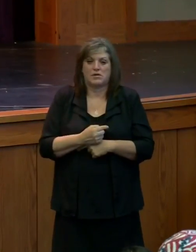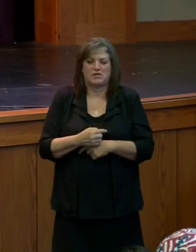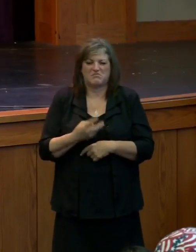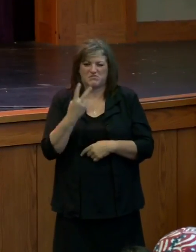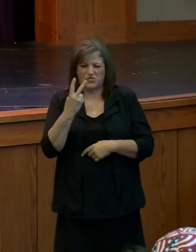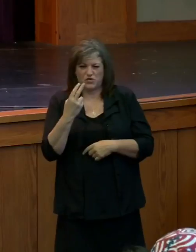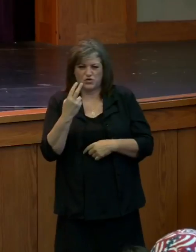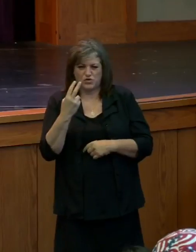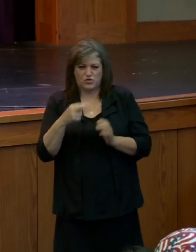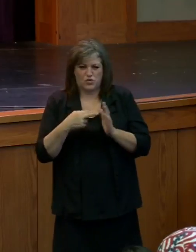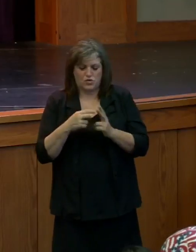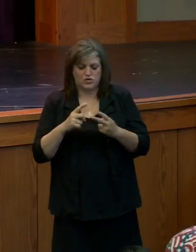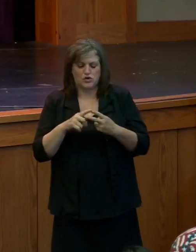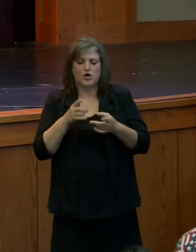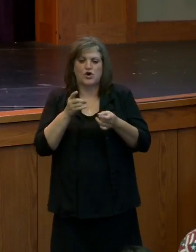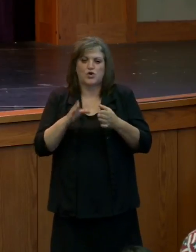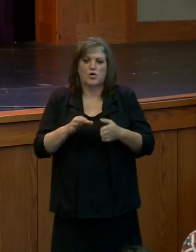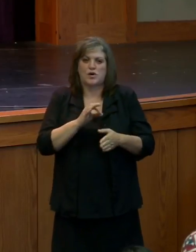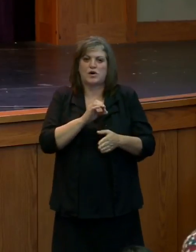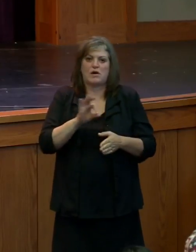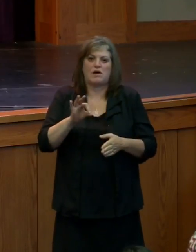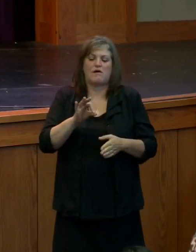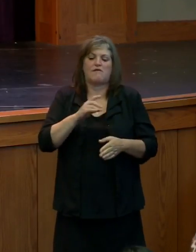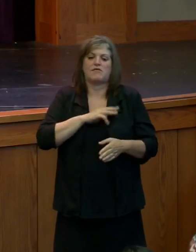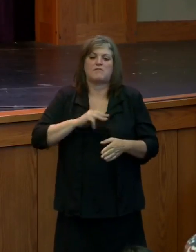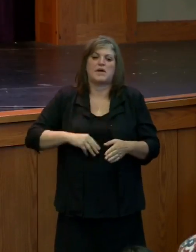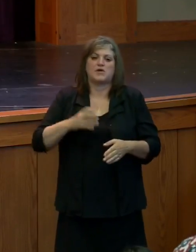I AM DIRECTOR OF THE MAYOR'S OFFICE OF LGBTQ AFFAIRS AND I'M